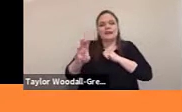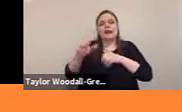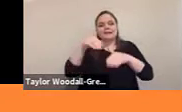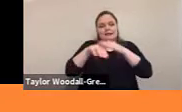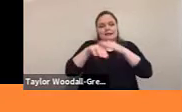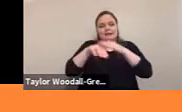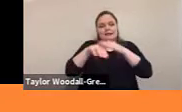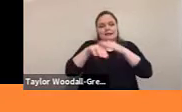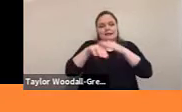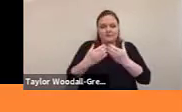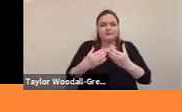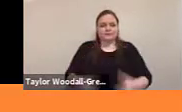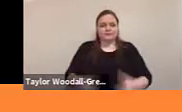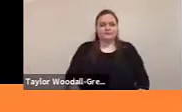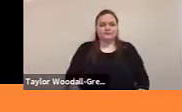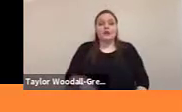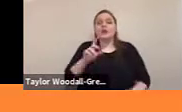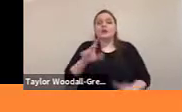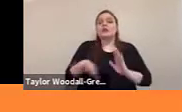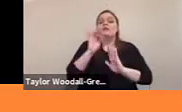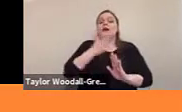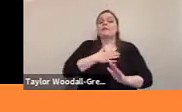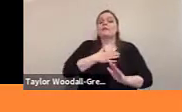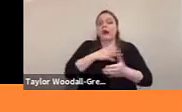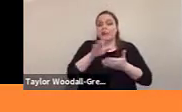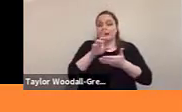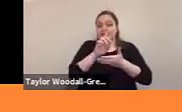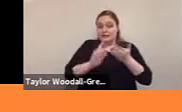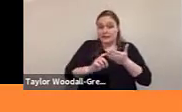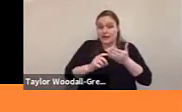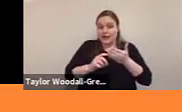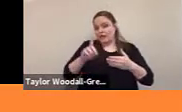You'll also find my design domination podcast and free guides.